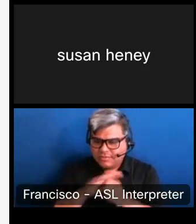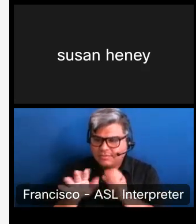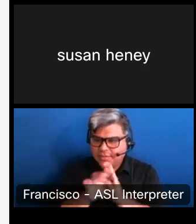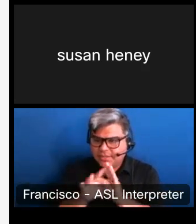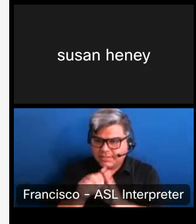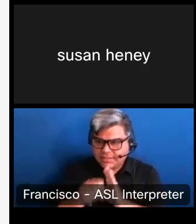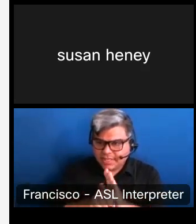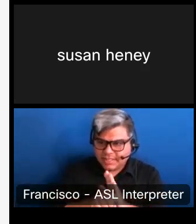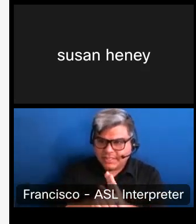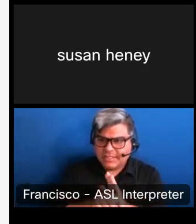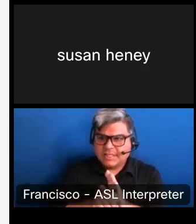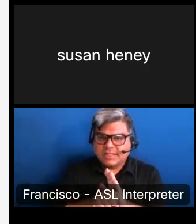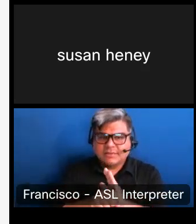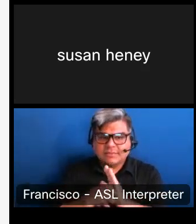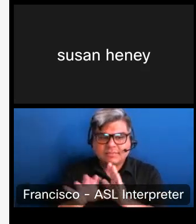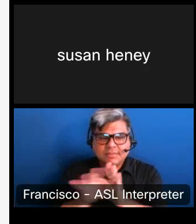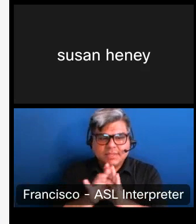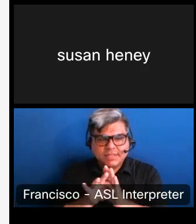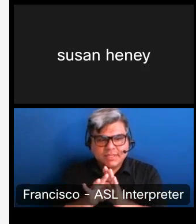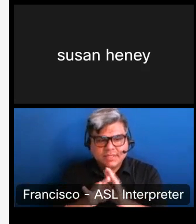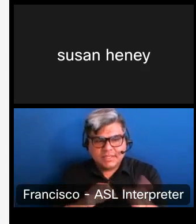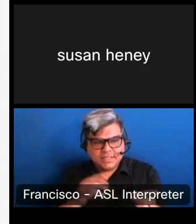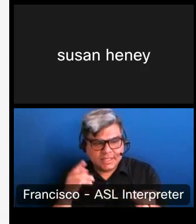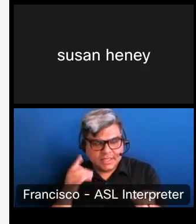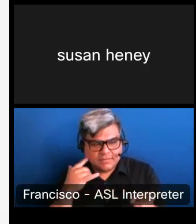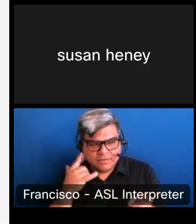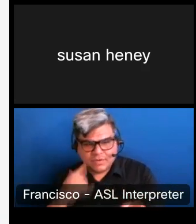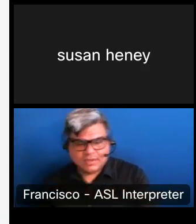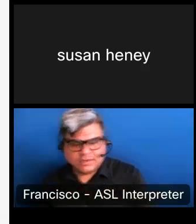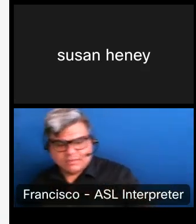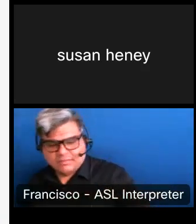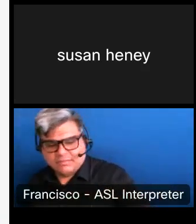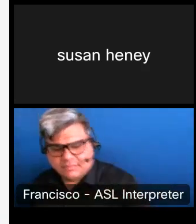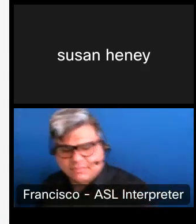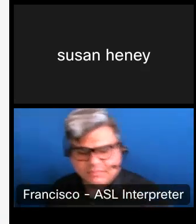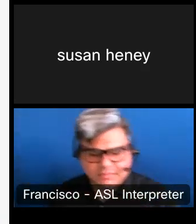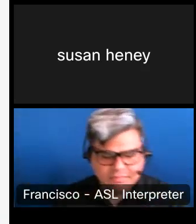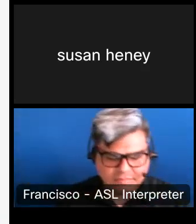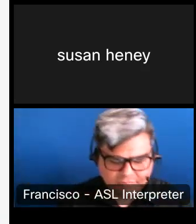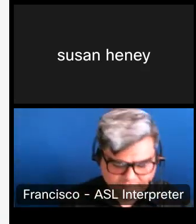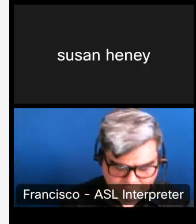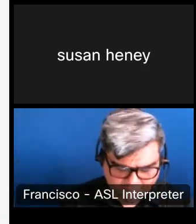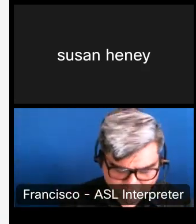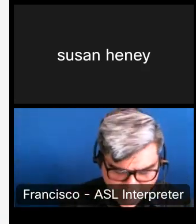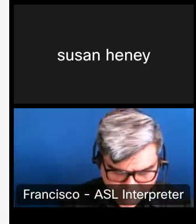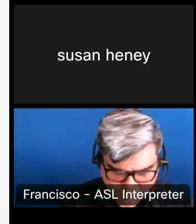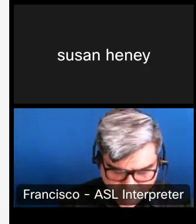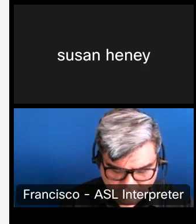We're going to select the State of California, and now we are going to select Surveys.